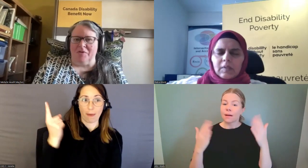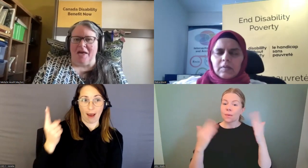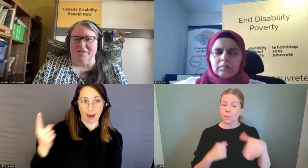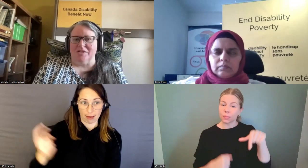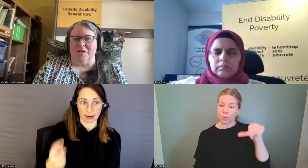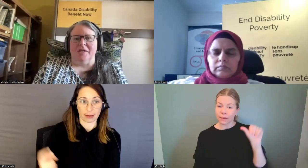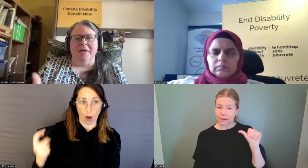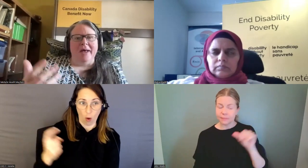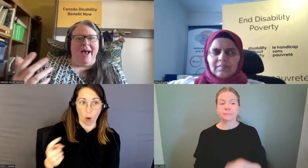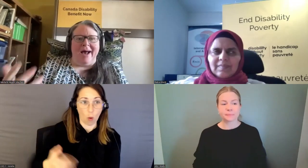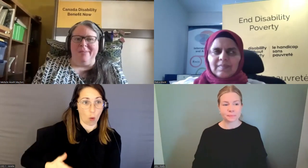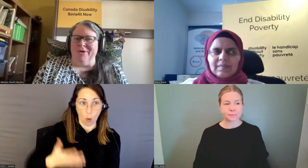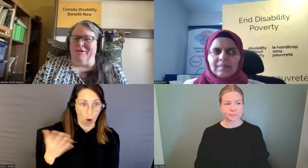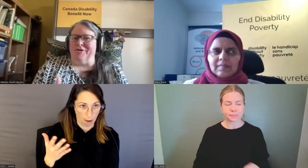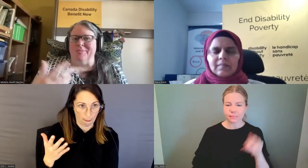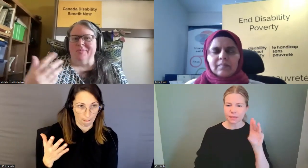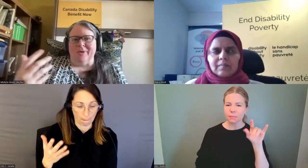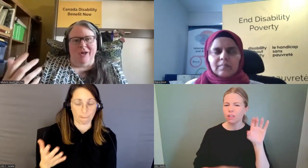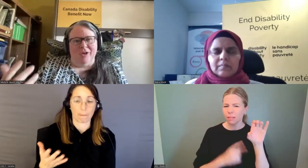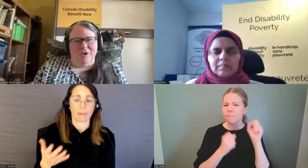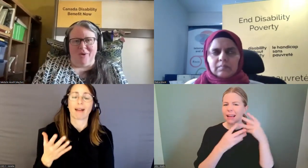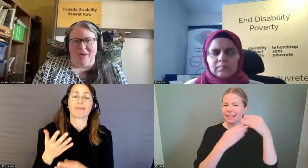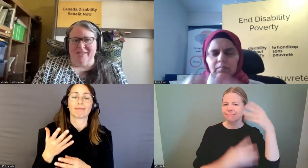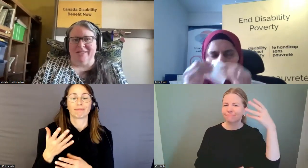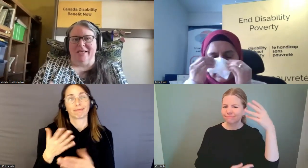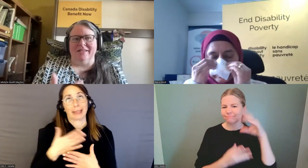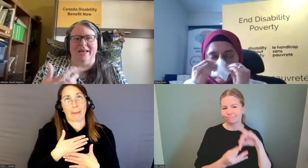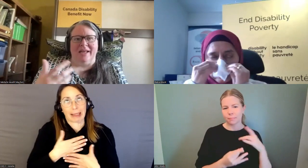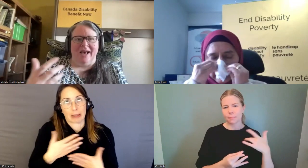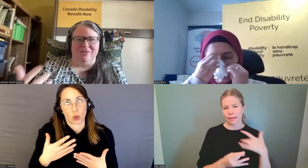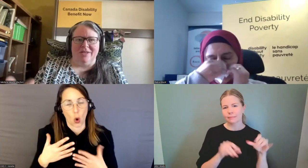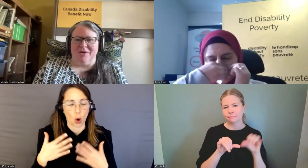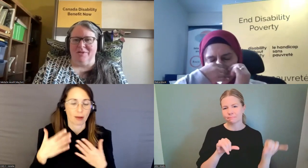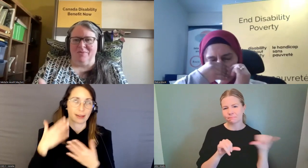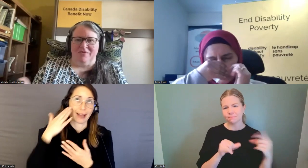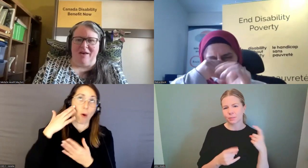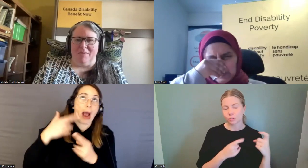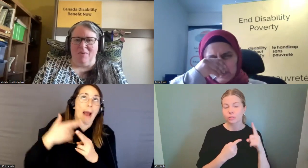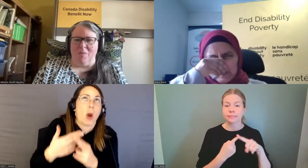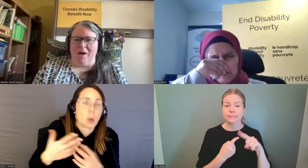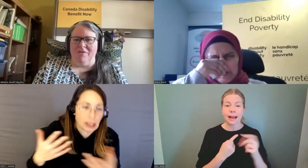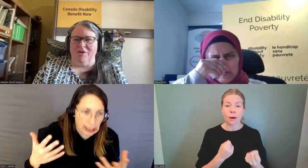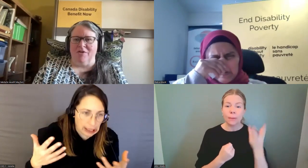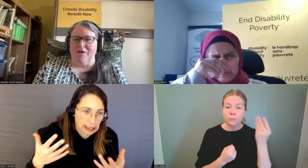HOW MUCH AND WHO GETS IT AND HOW IS IT GOING TO AFFECT ME ONE WAY OR THE OTHER.